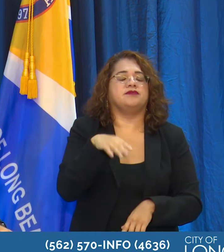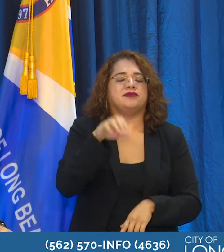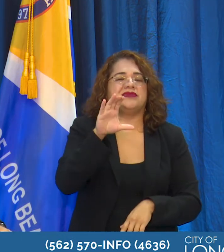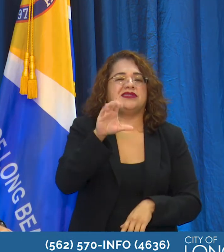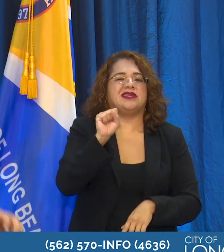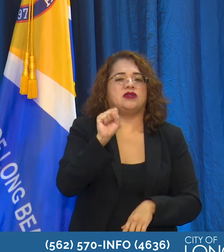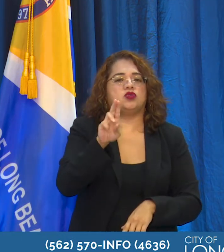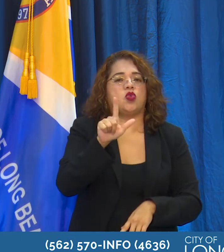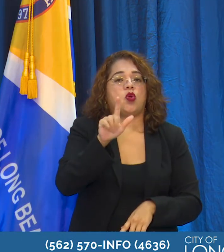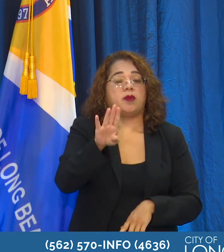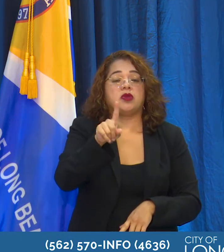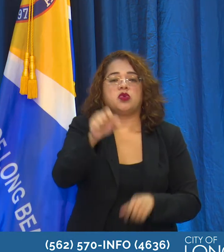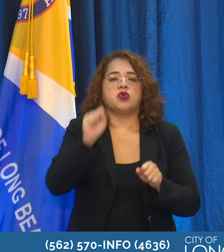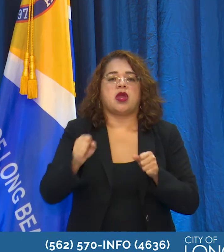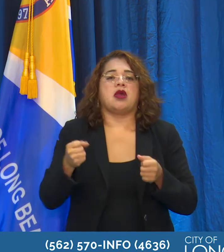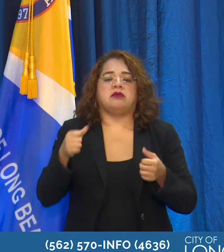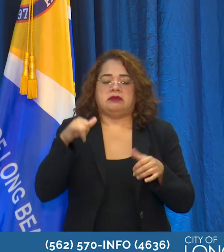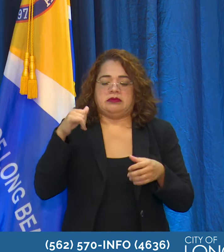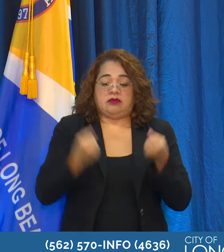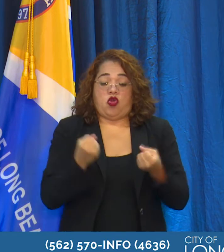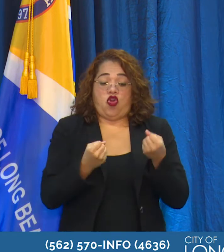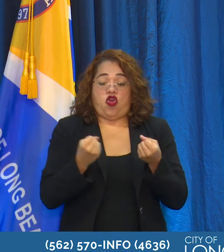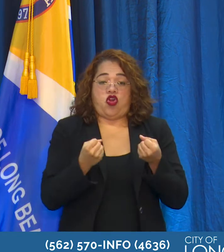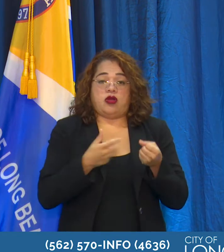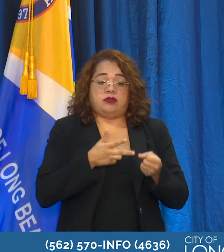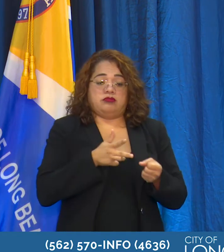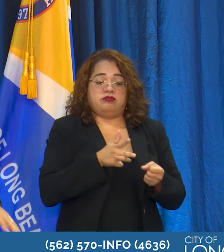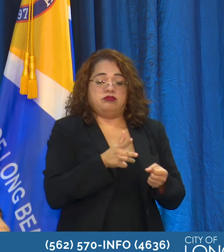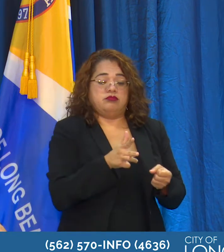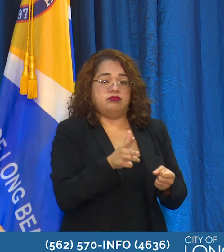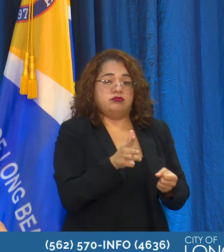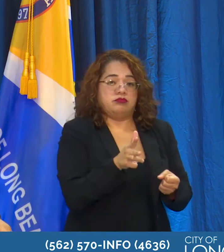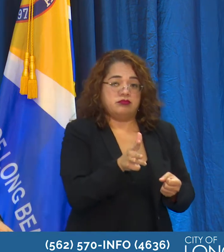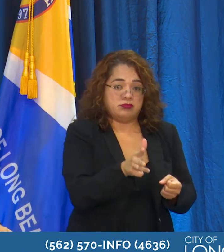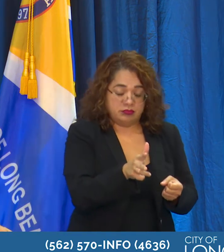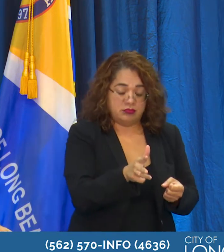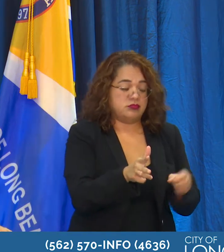location where you can stay in your car with your ballot and you'll be able to drop your